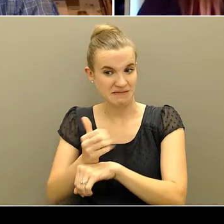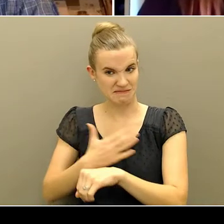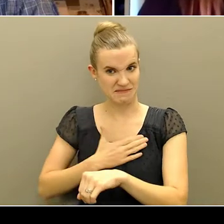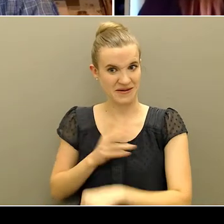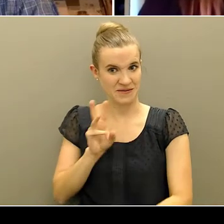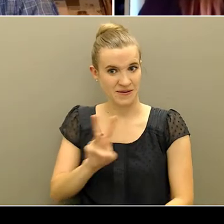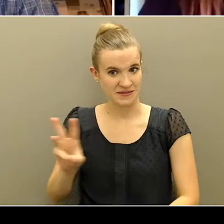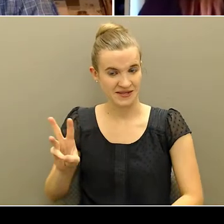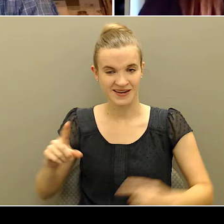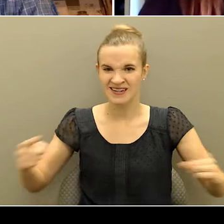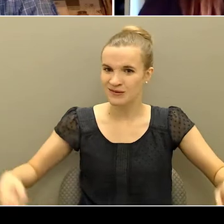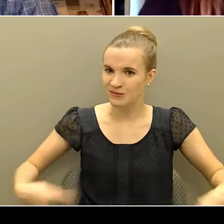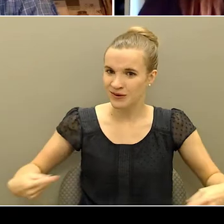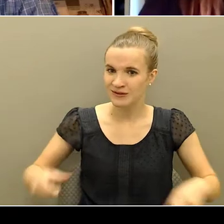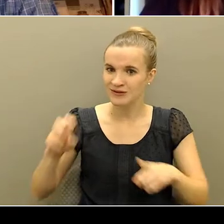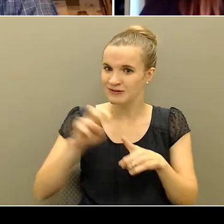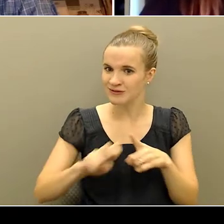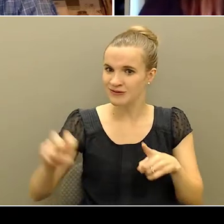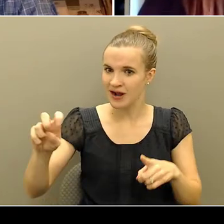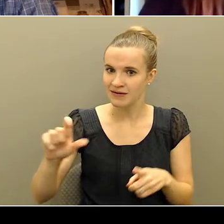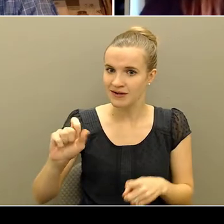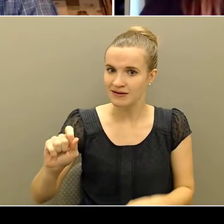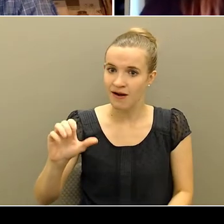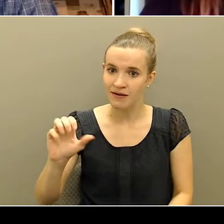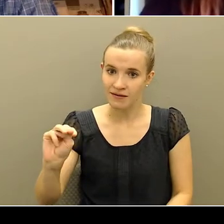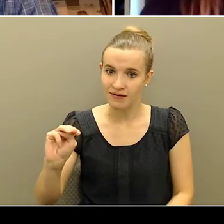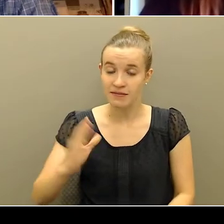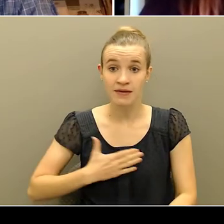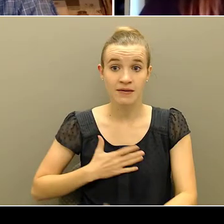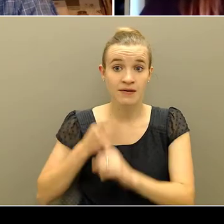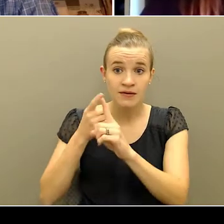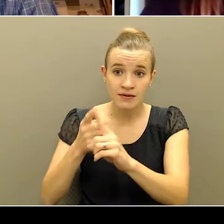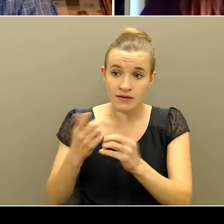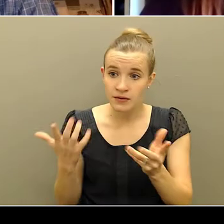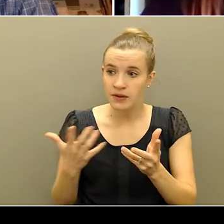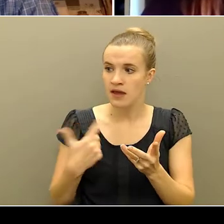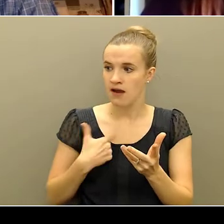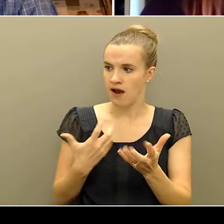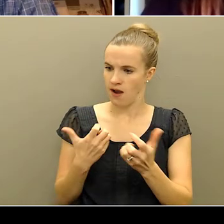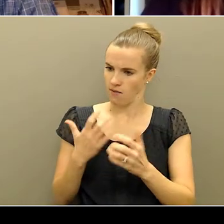could follow when they wanted to go traveling; local, domestically or